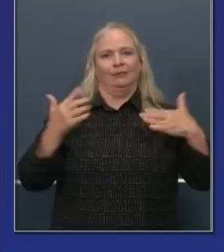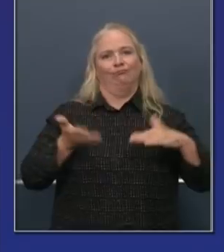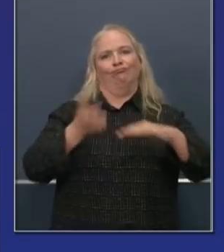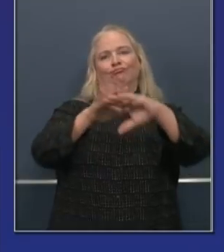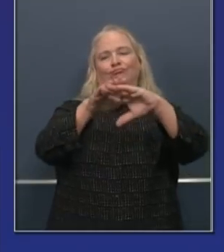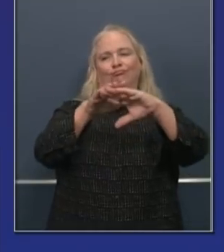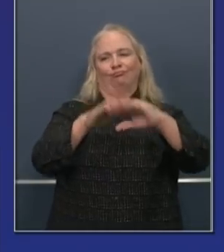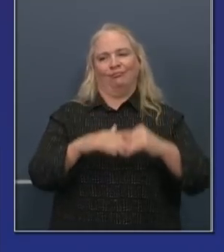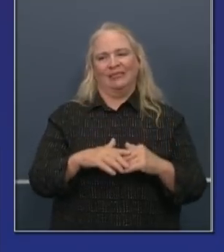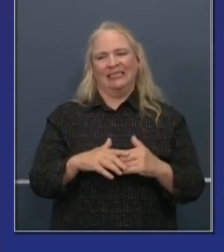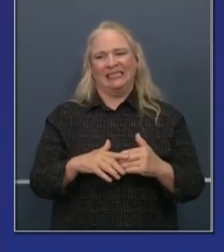WE'RE SEEING HOSPITALIZATION